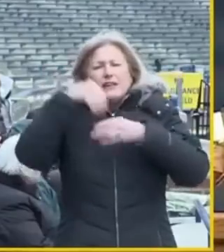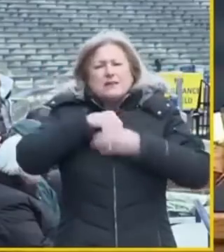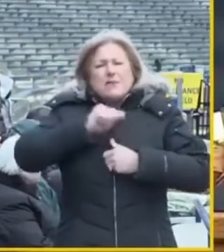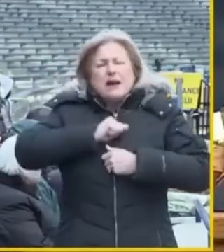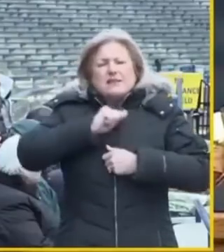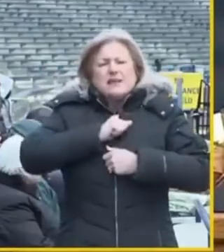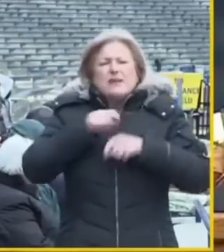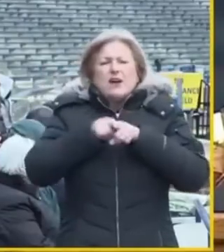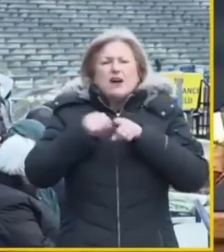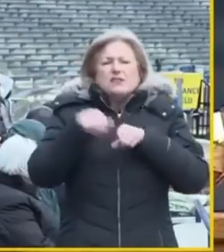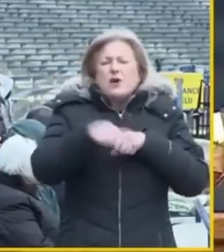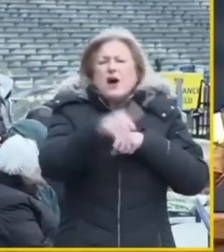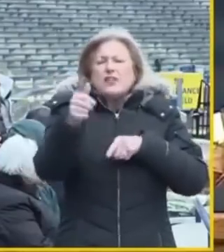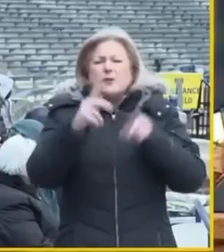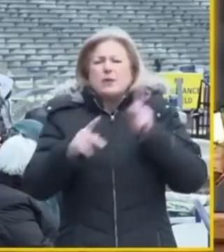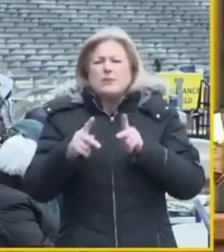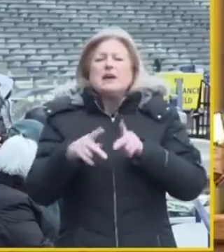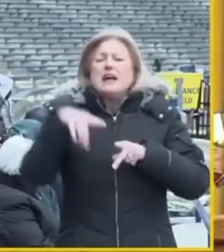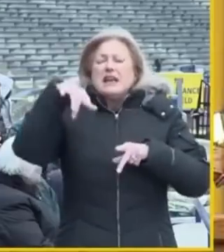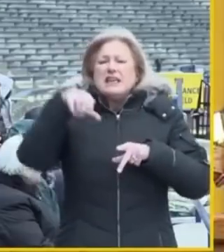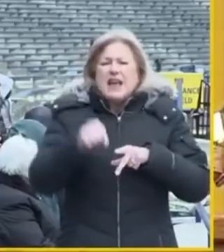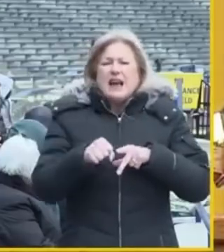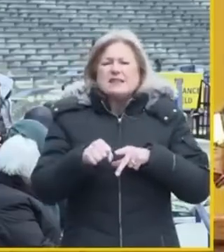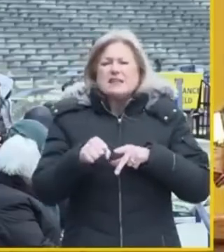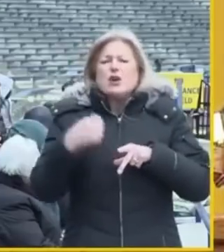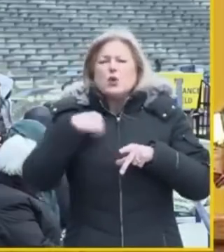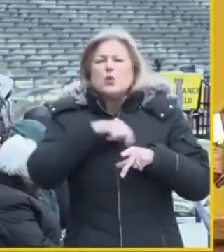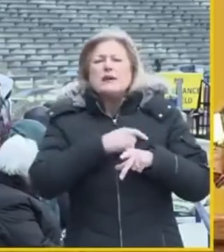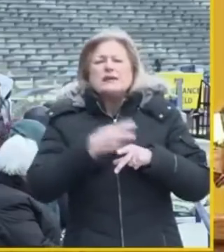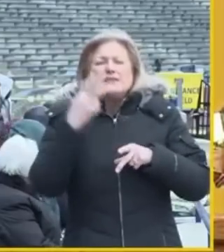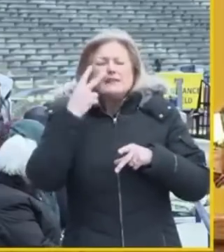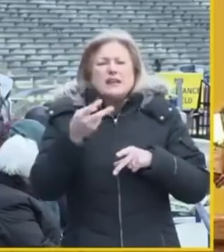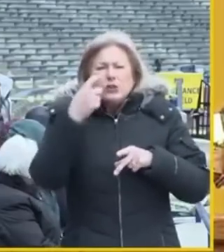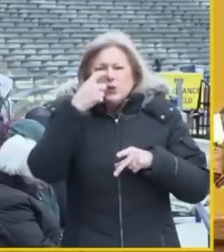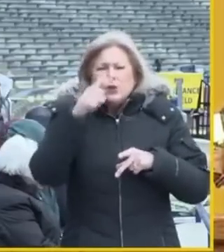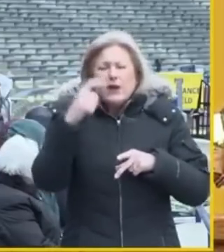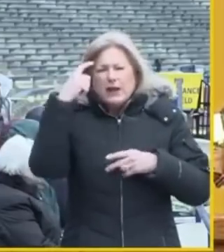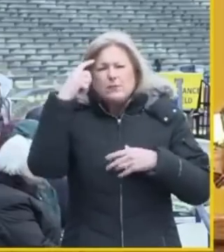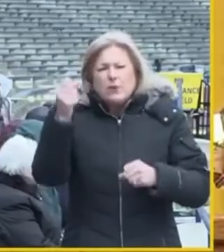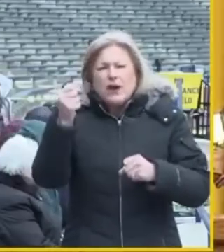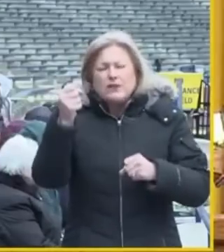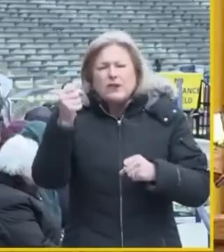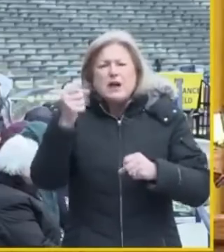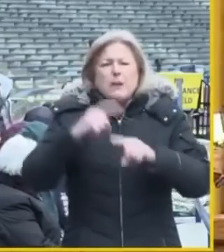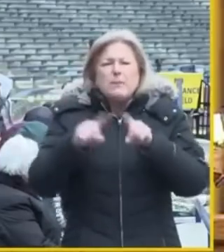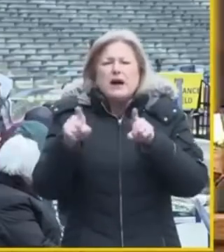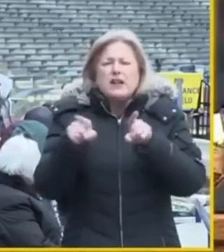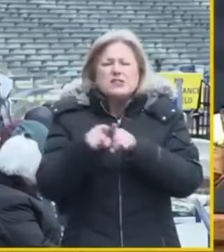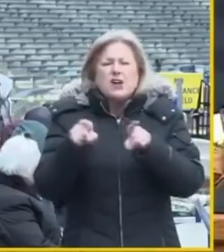Yes, bravery is what we are seeing in the Ukraine right now, but bravery is also being a journalist,